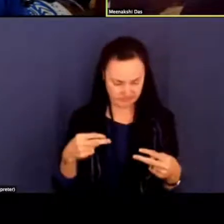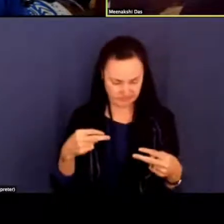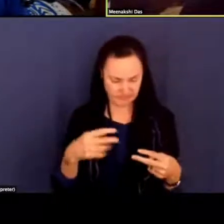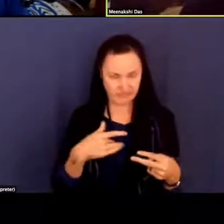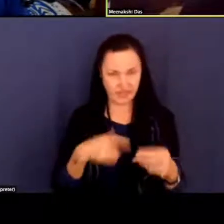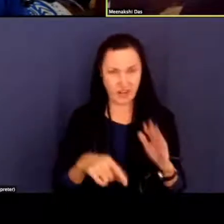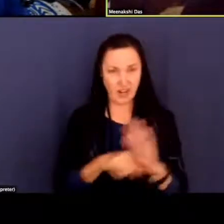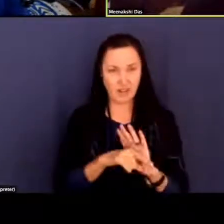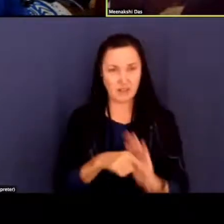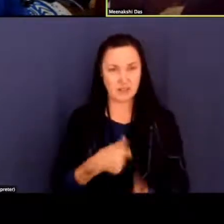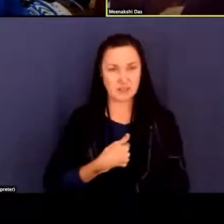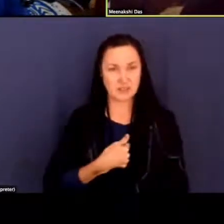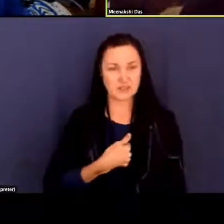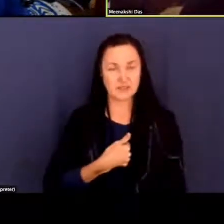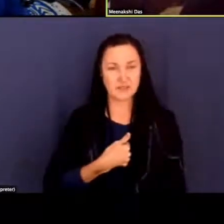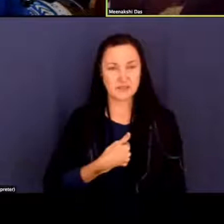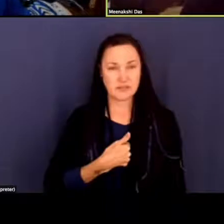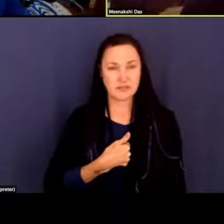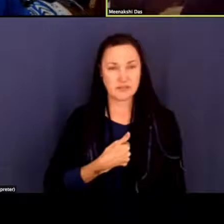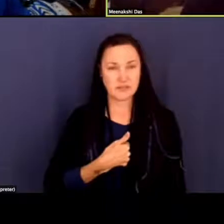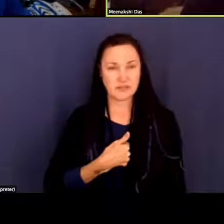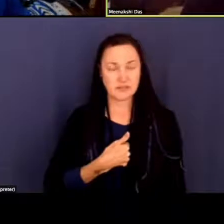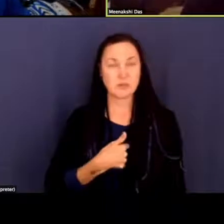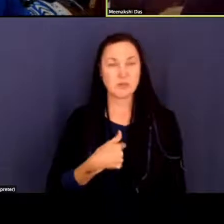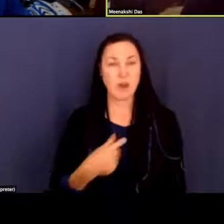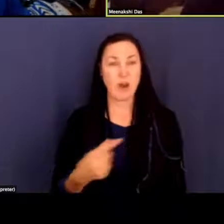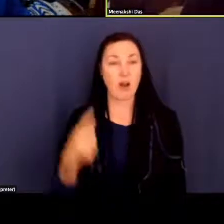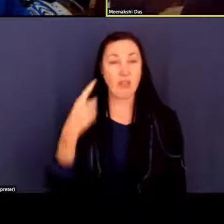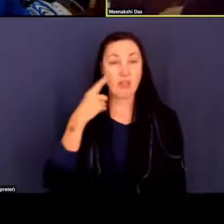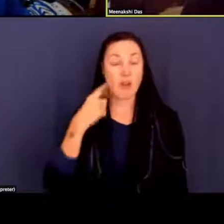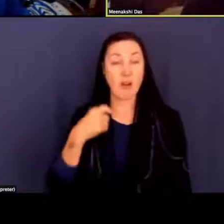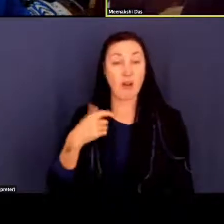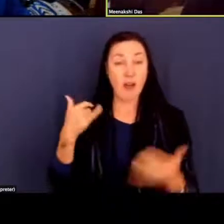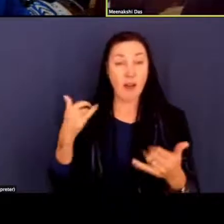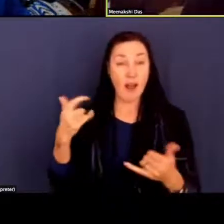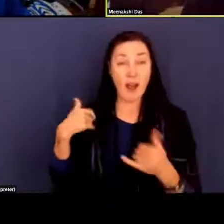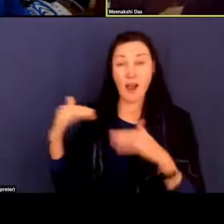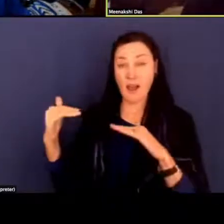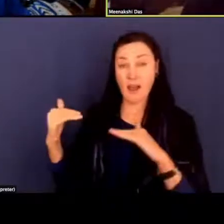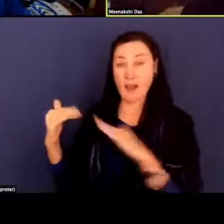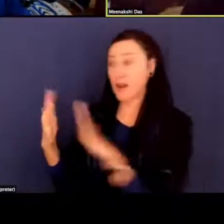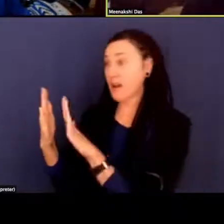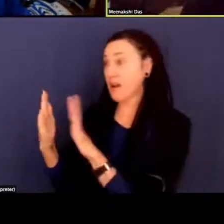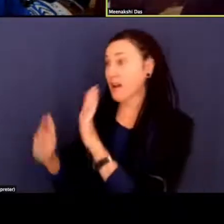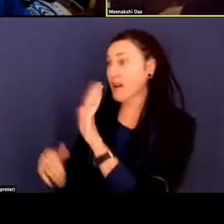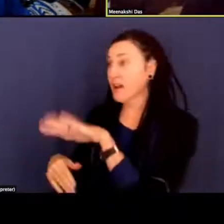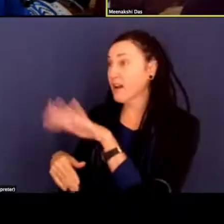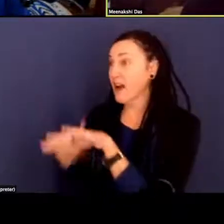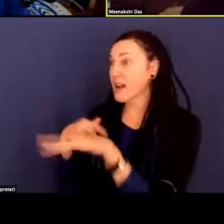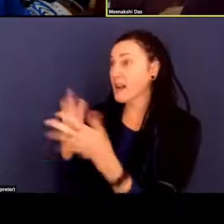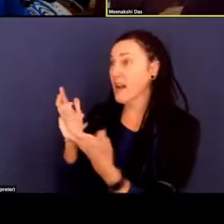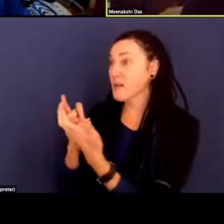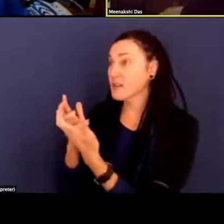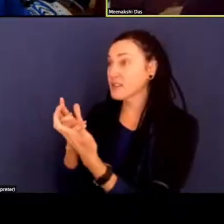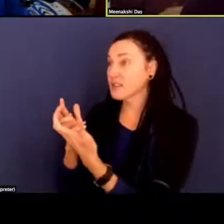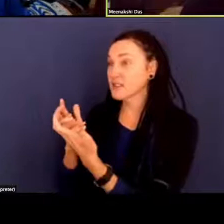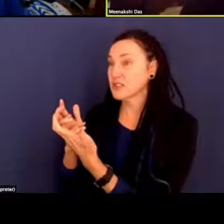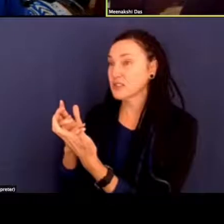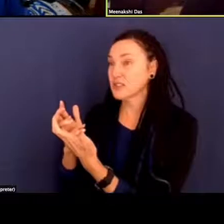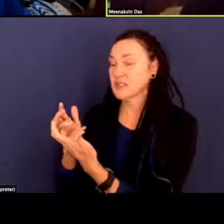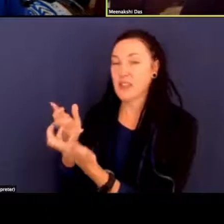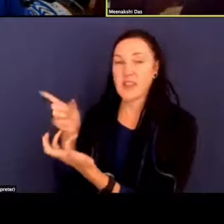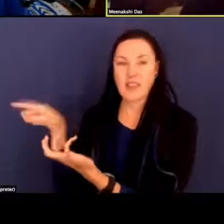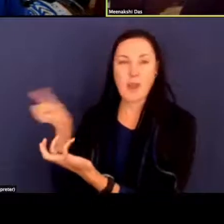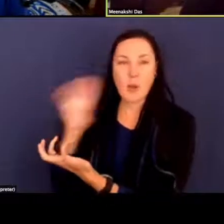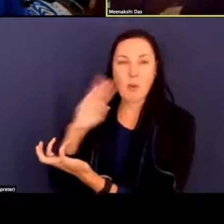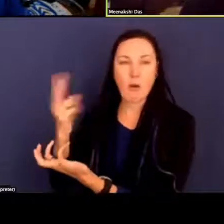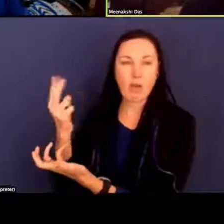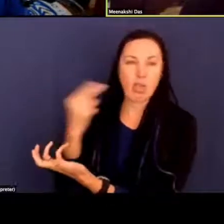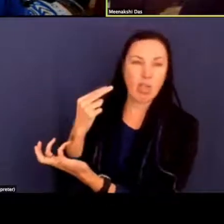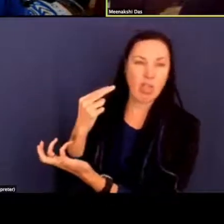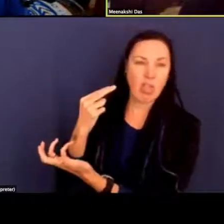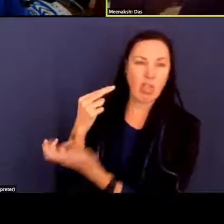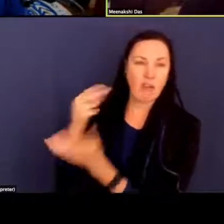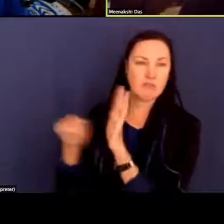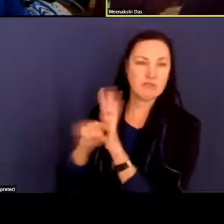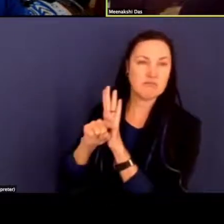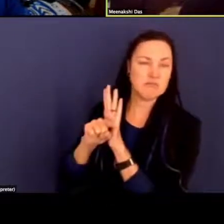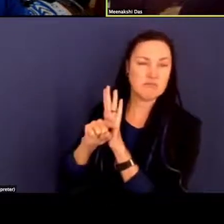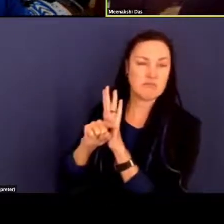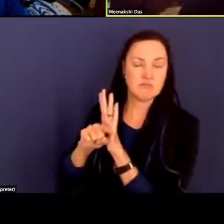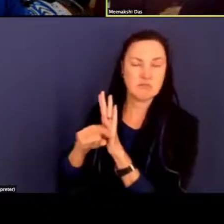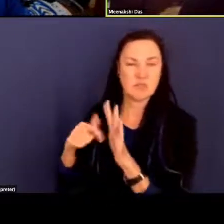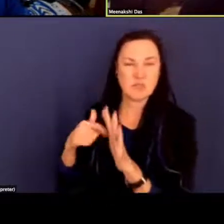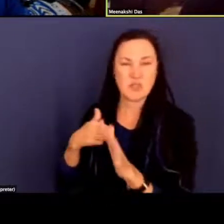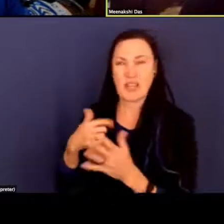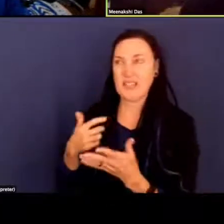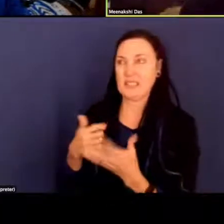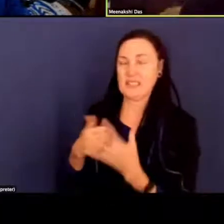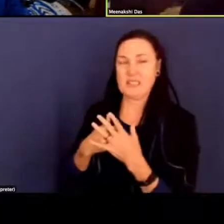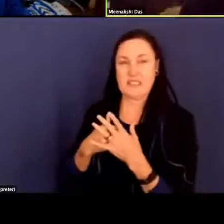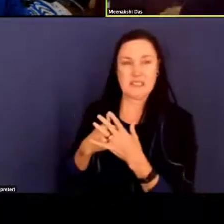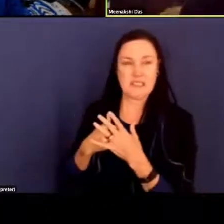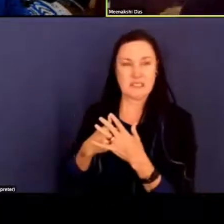accommodation, they may think I'm not the best suited for the job.